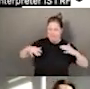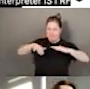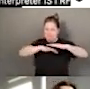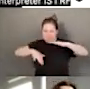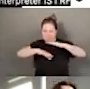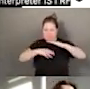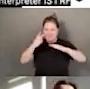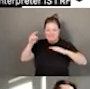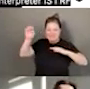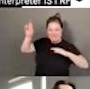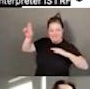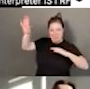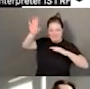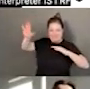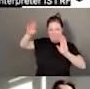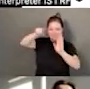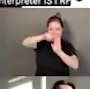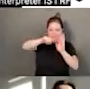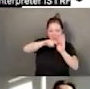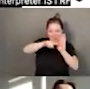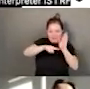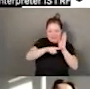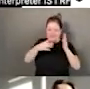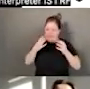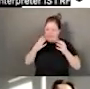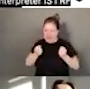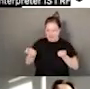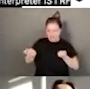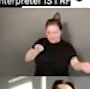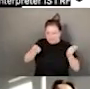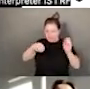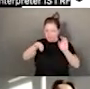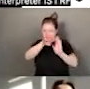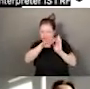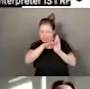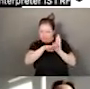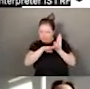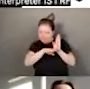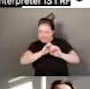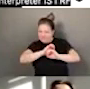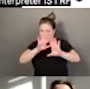Because now we are in a place where specifically the accessibility